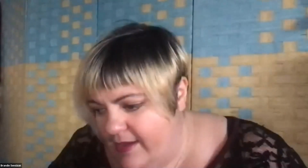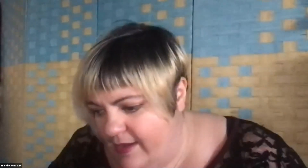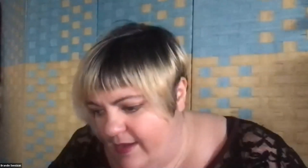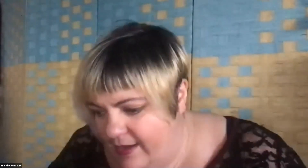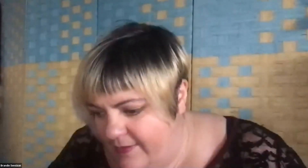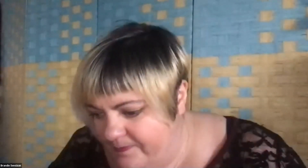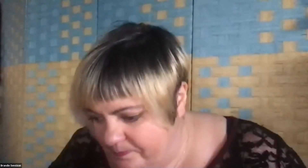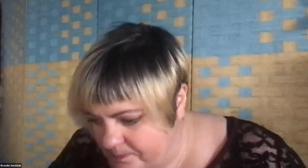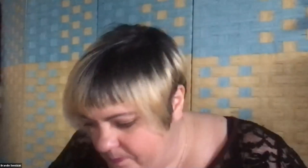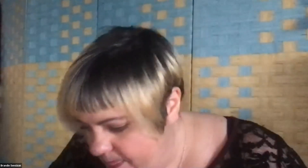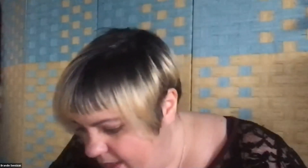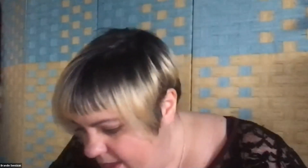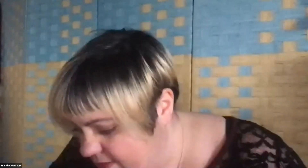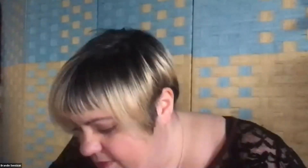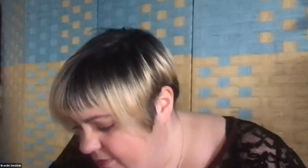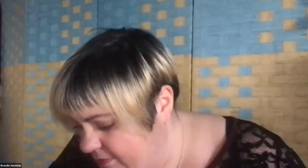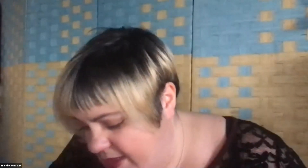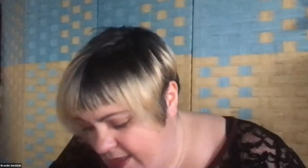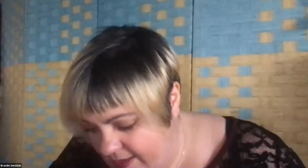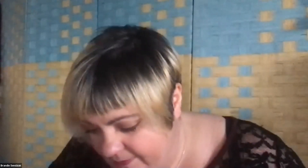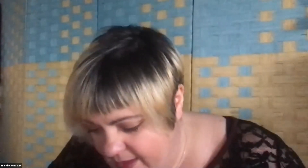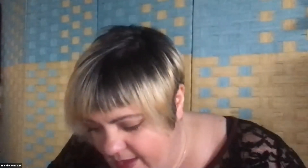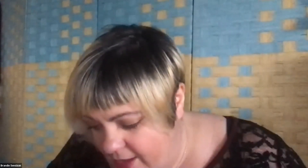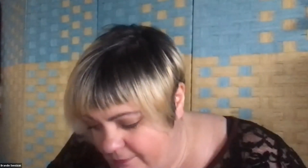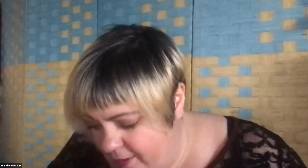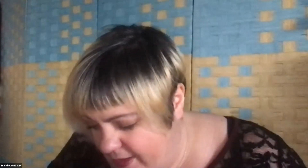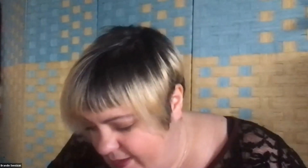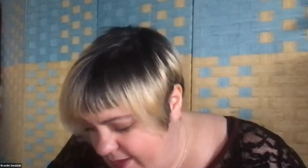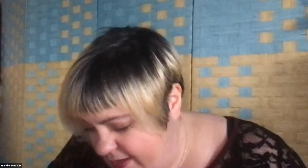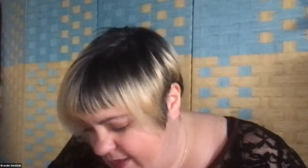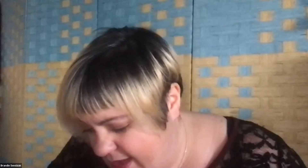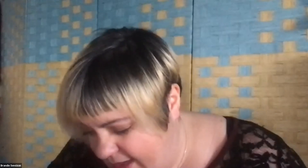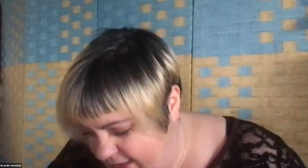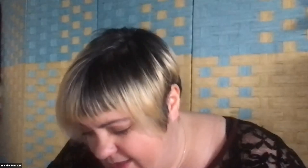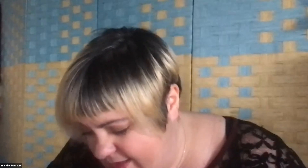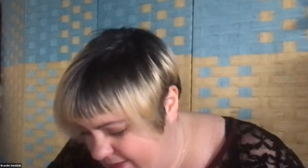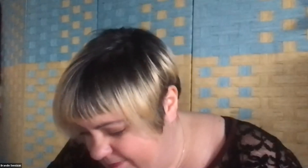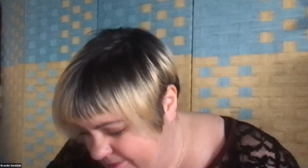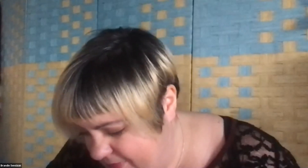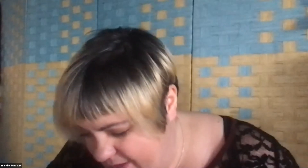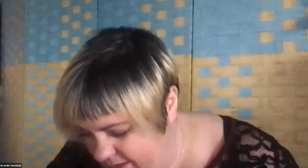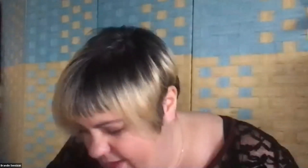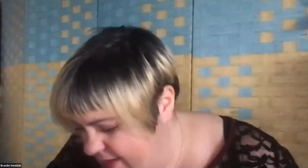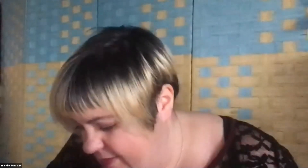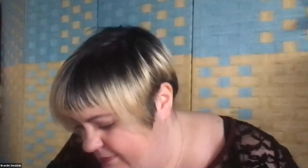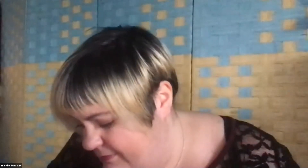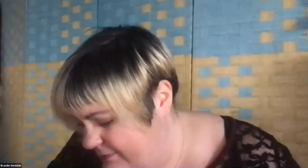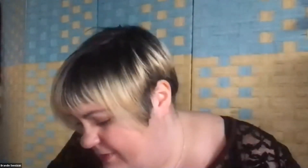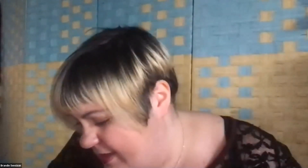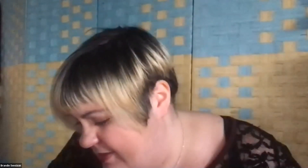a lot of misinformation about fat, disabled, BIPOC people and COVID survivability